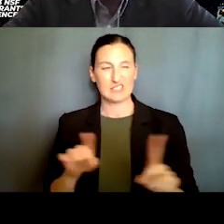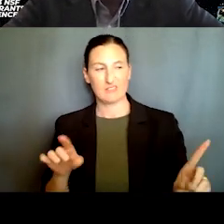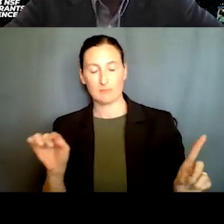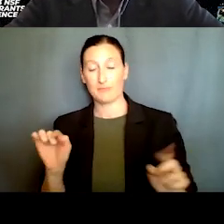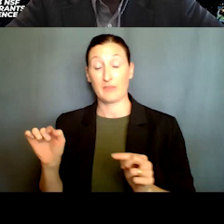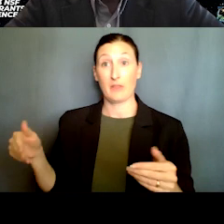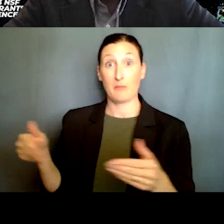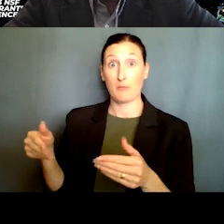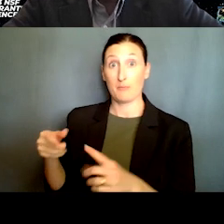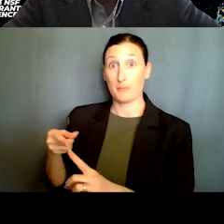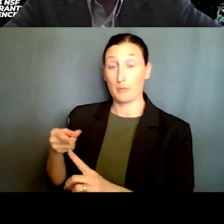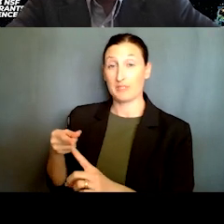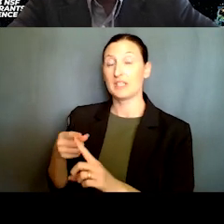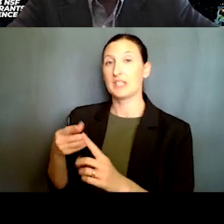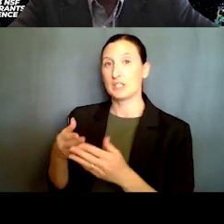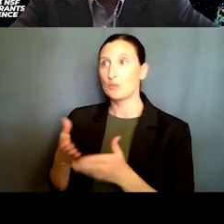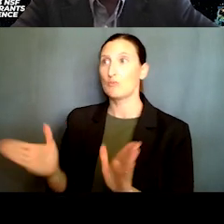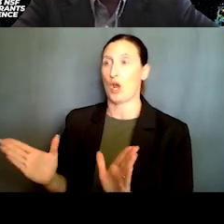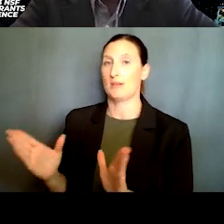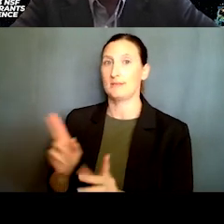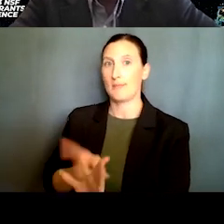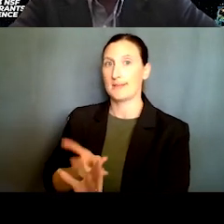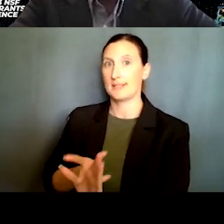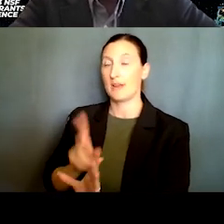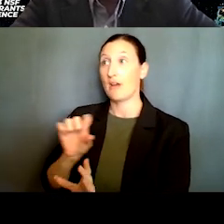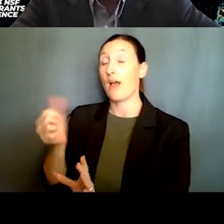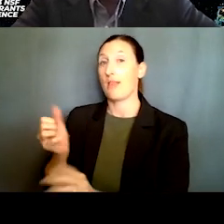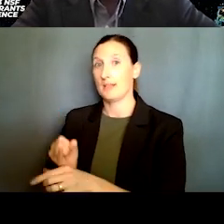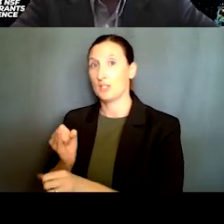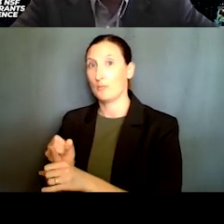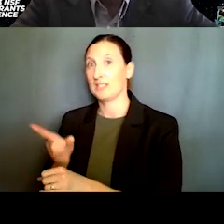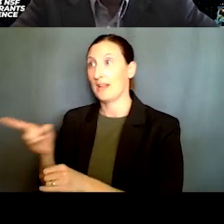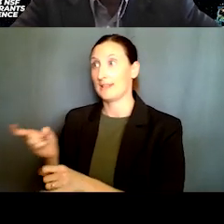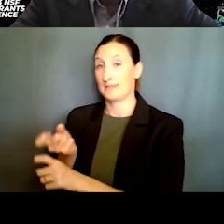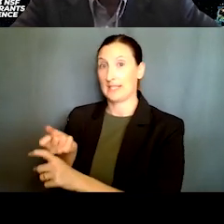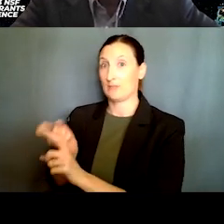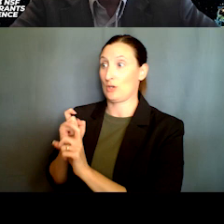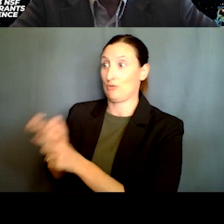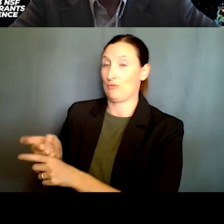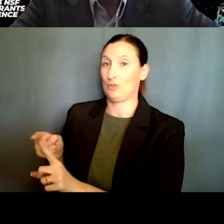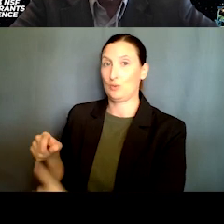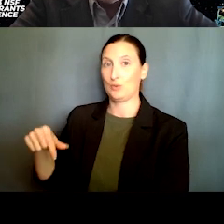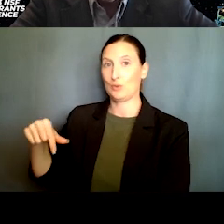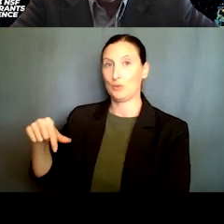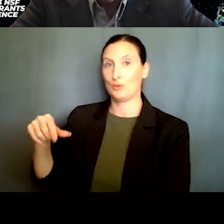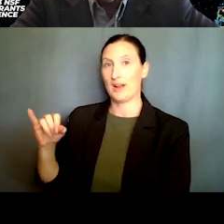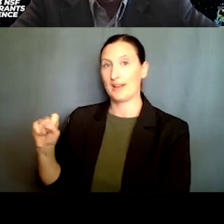This one, the purpose is to broaden participation of institutions contributing to QISE.